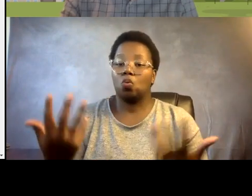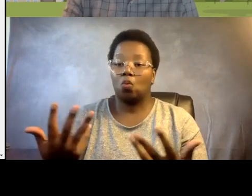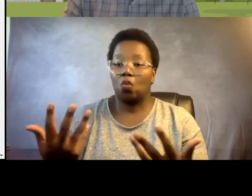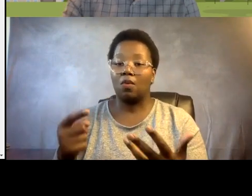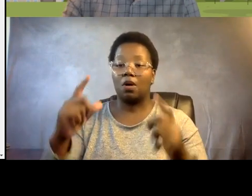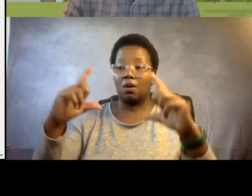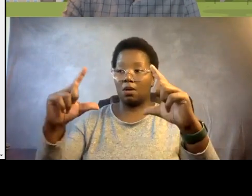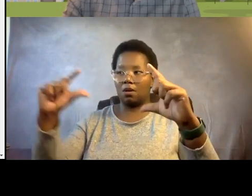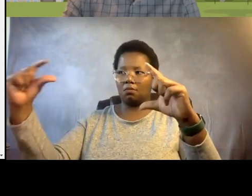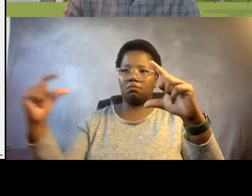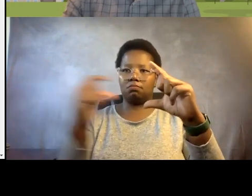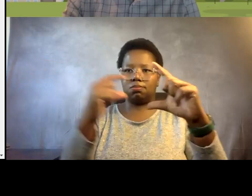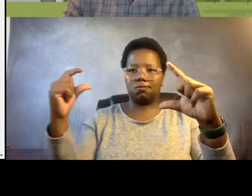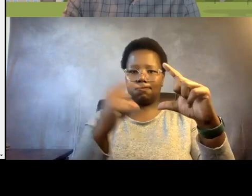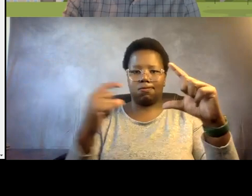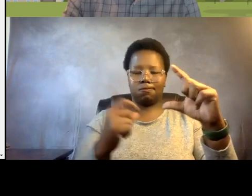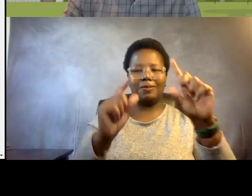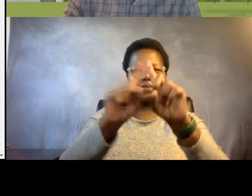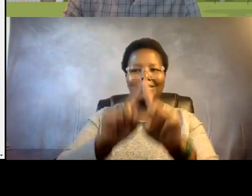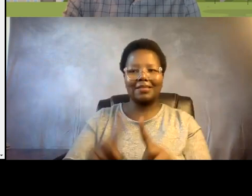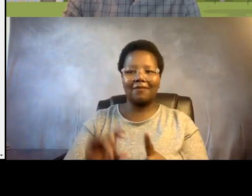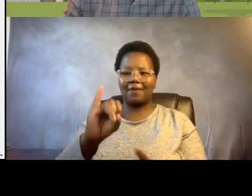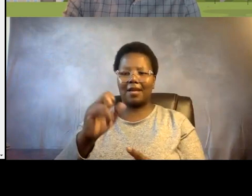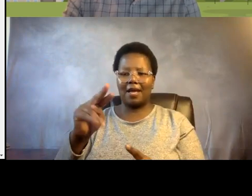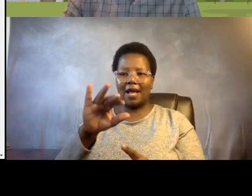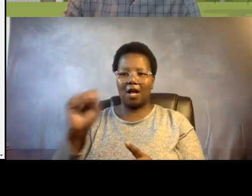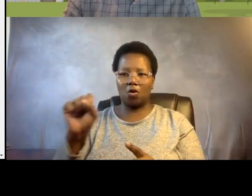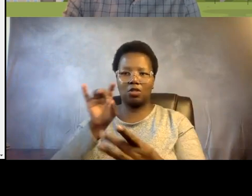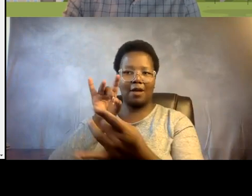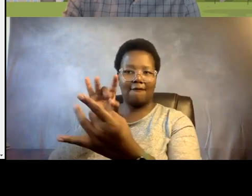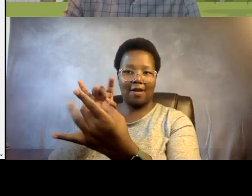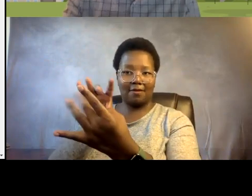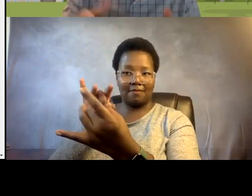to give feedback about accessibility and then present a sidebar that allows you to really